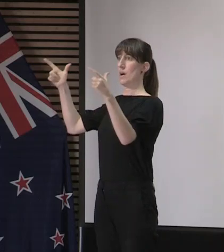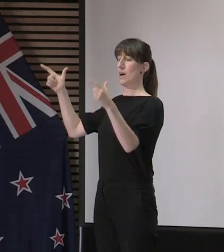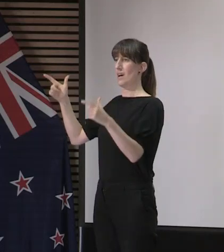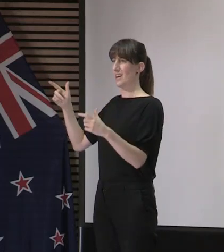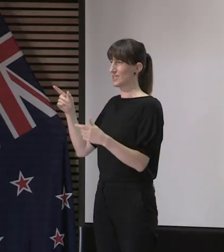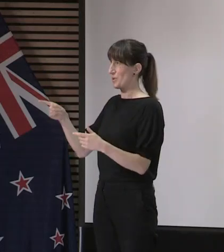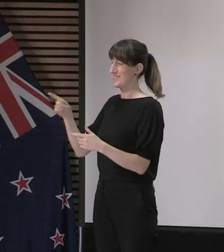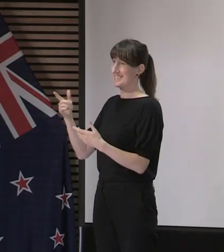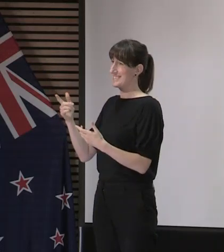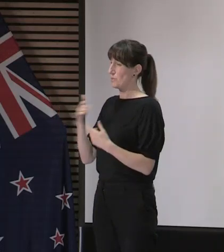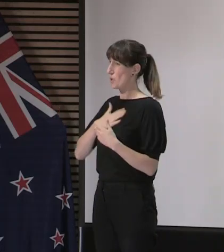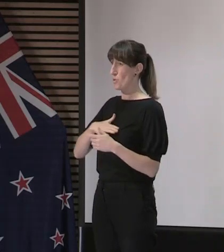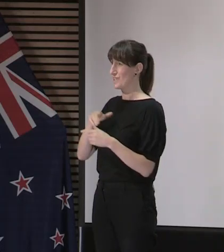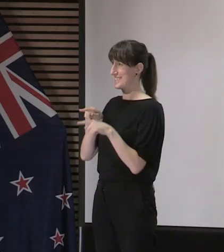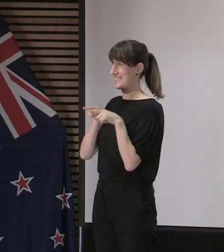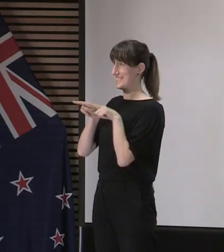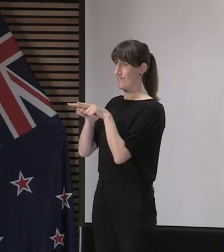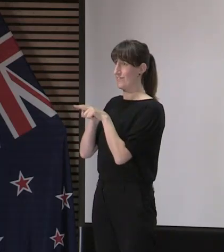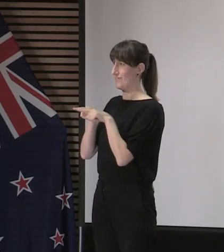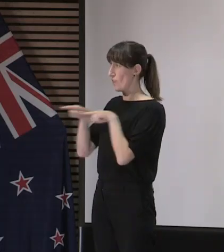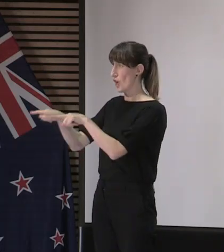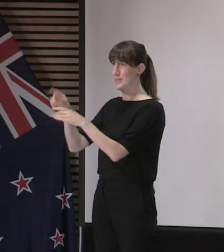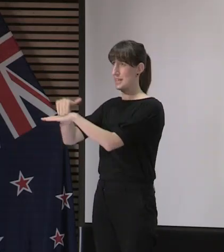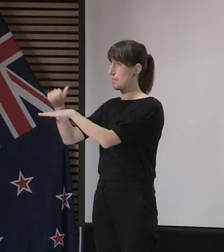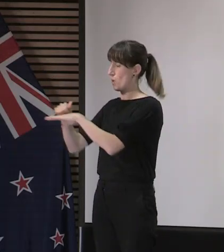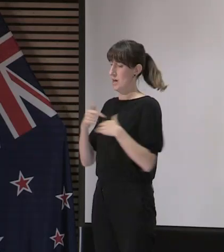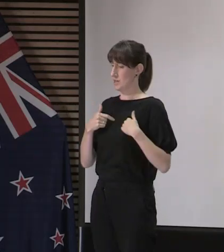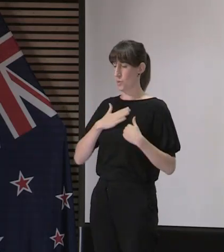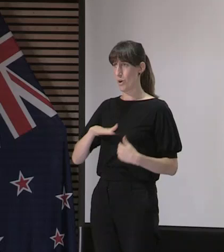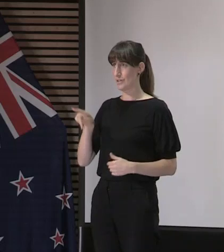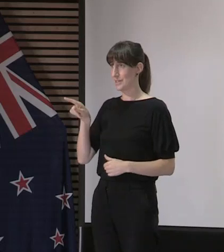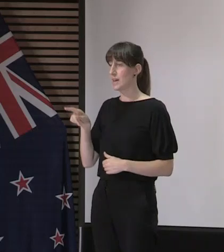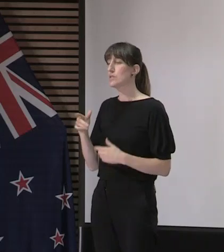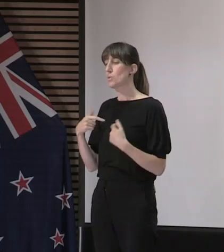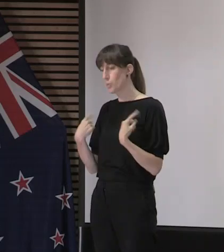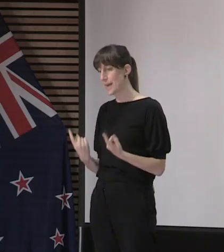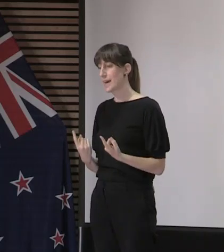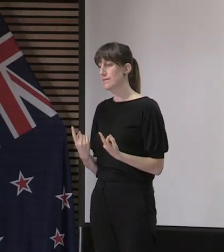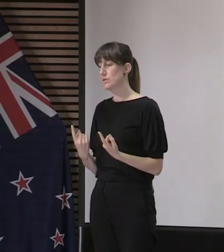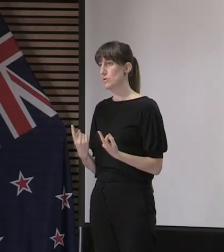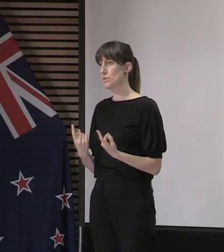small numbers of cases and then saw a big increase and now finds itself in a very different situation. We don't